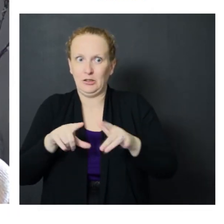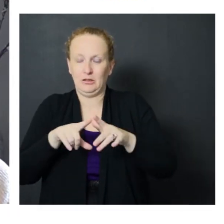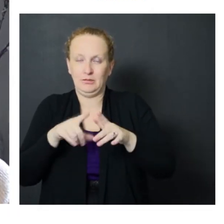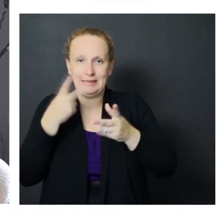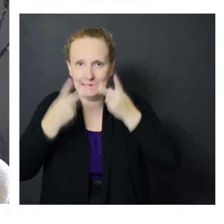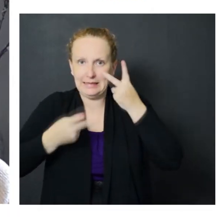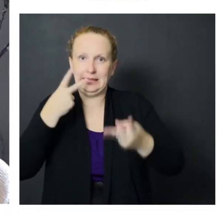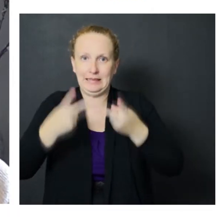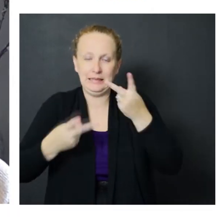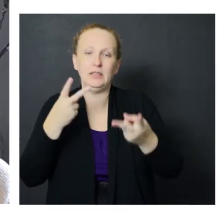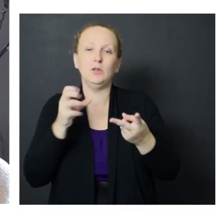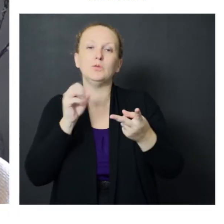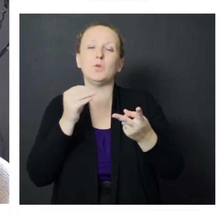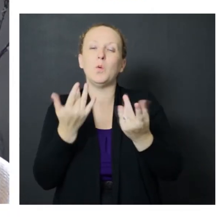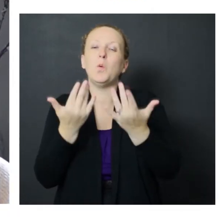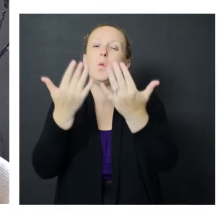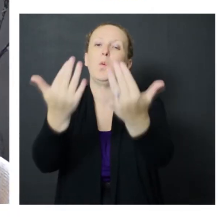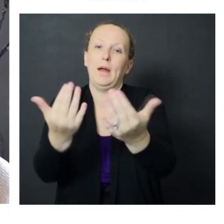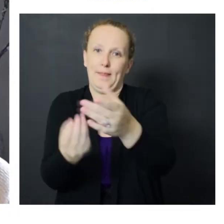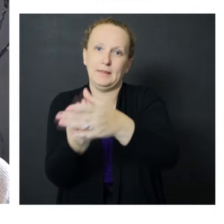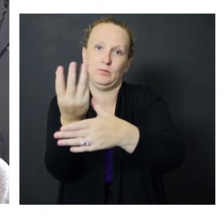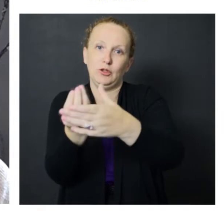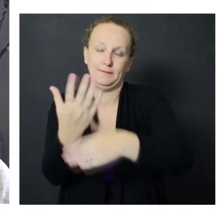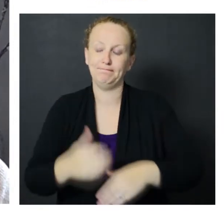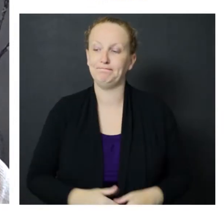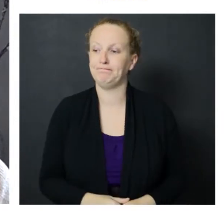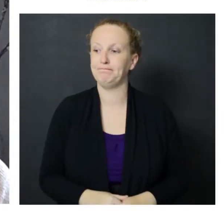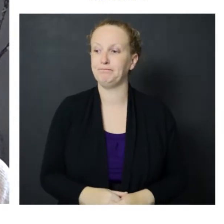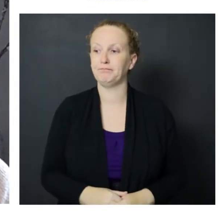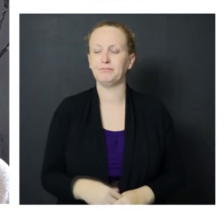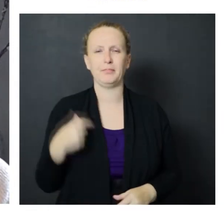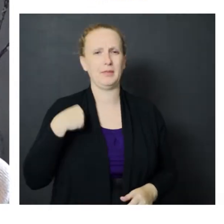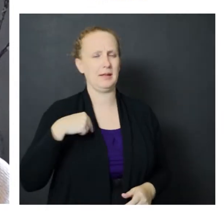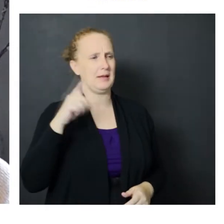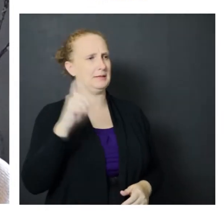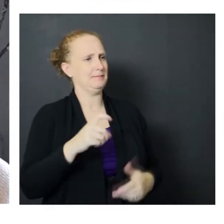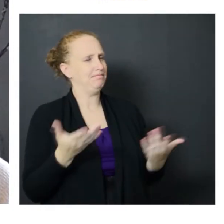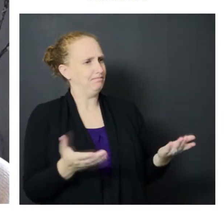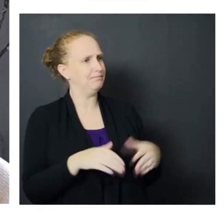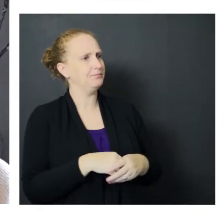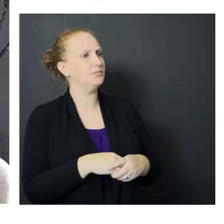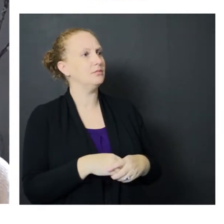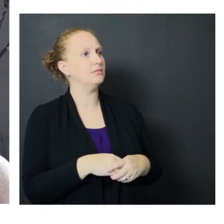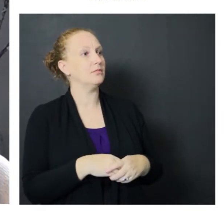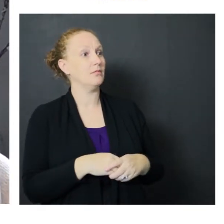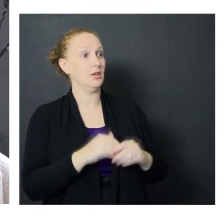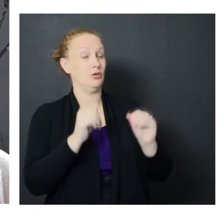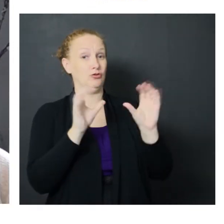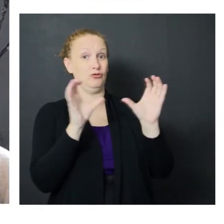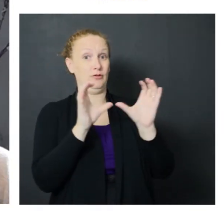And, what do you think is the importance that the certificate, certification place for, for interpreters,